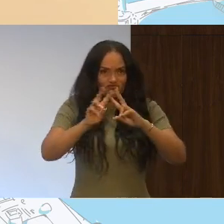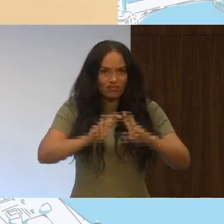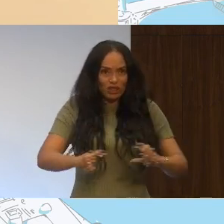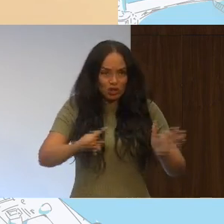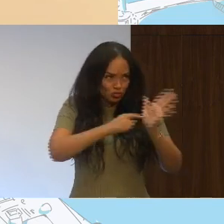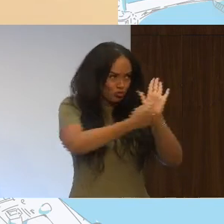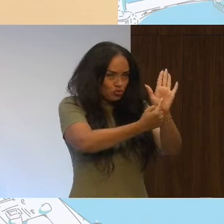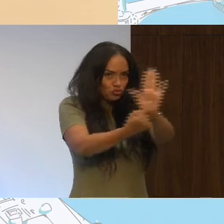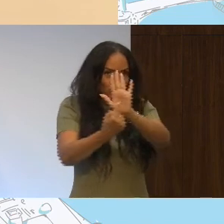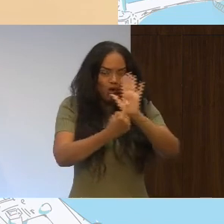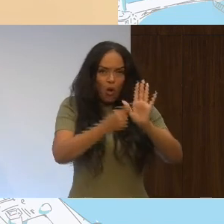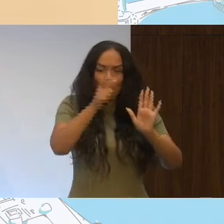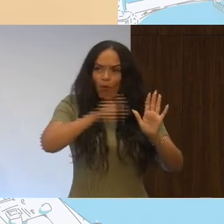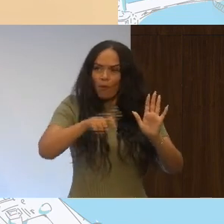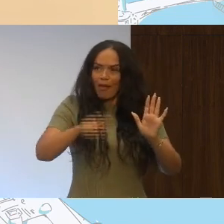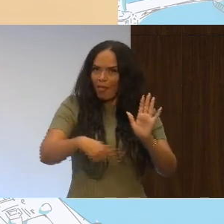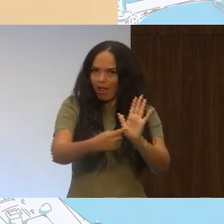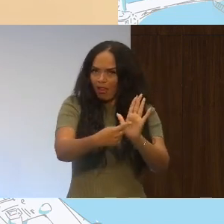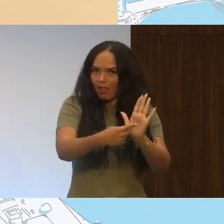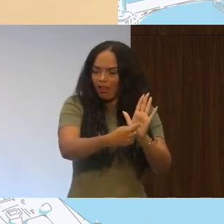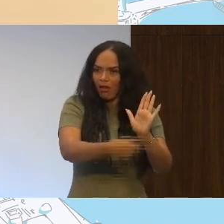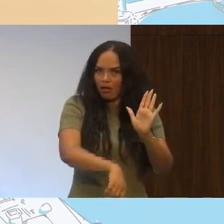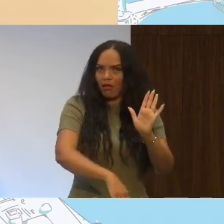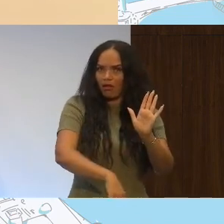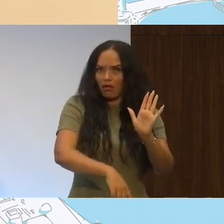and continuing on with, you know, the work that we're doing